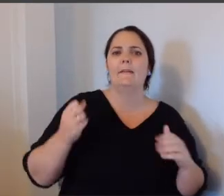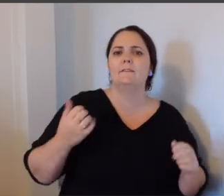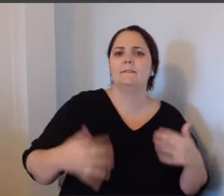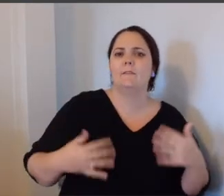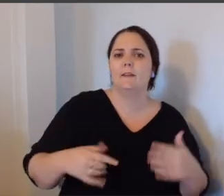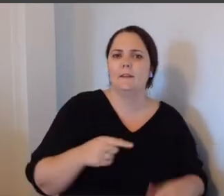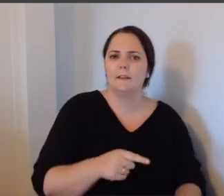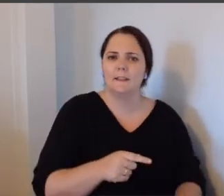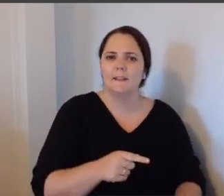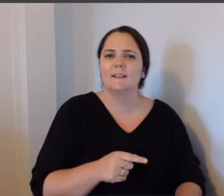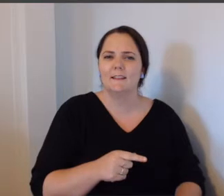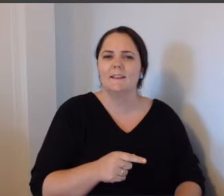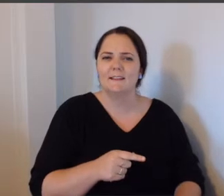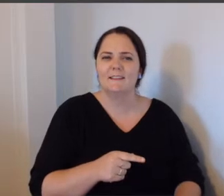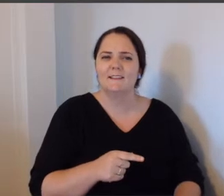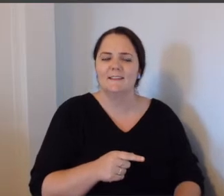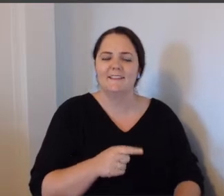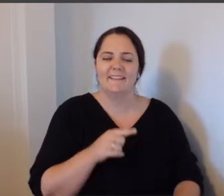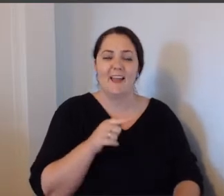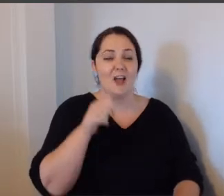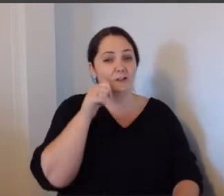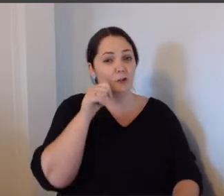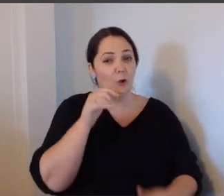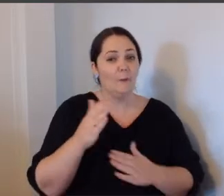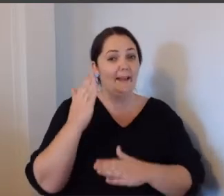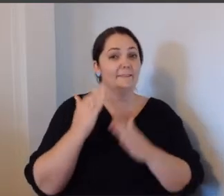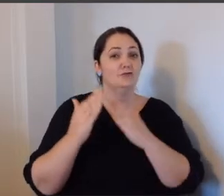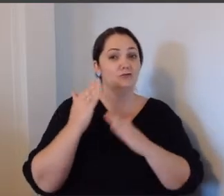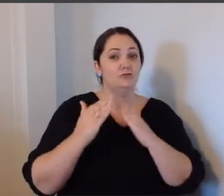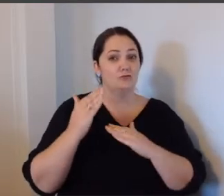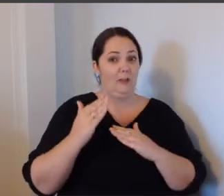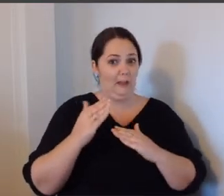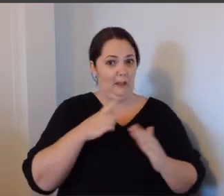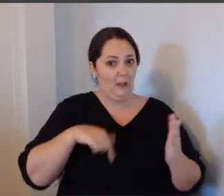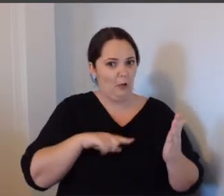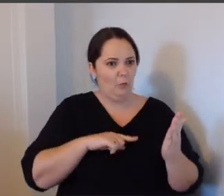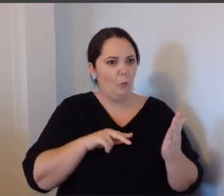that extends back hundreds of years. This history is often presented to us as natural and true.